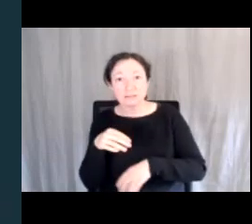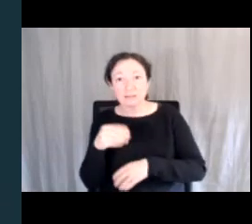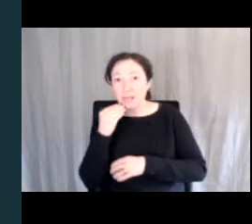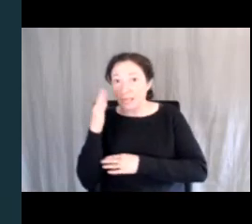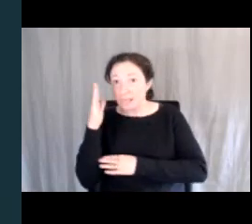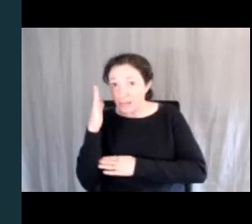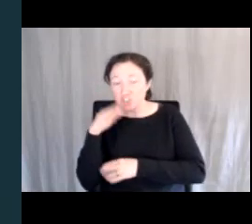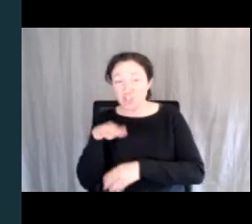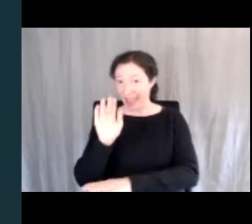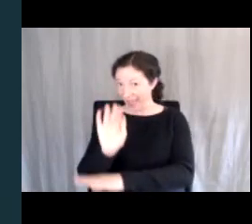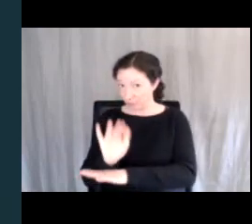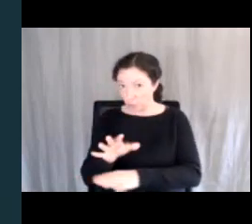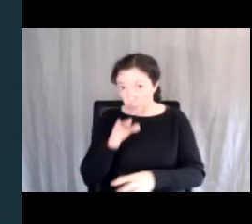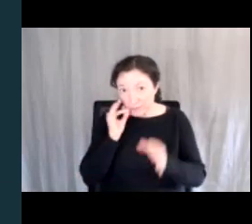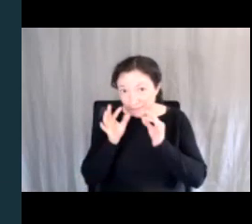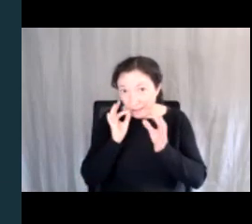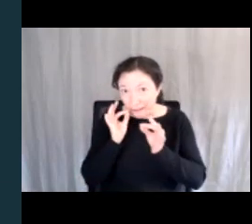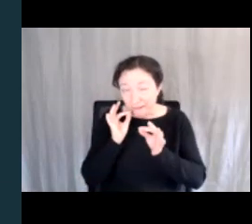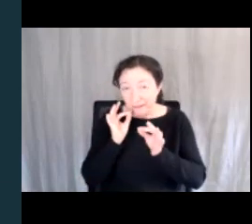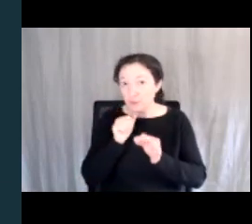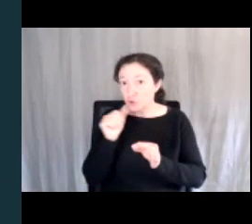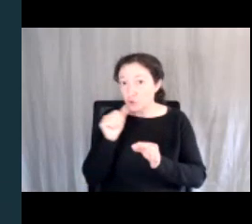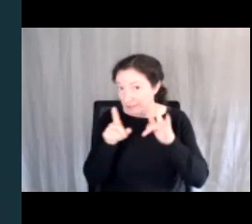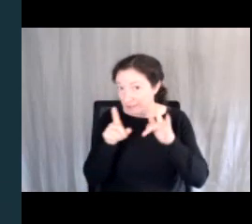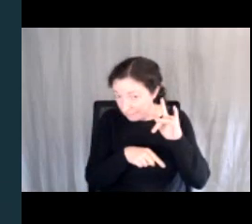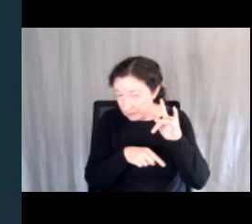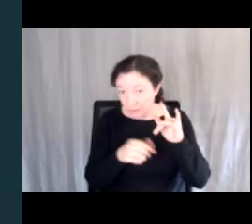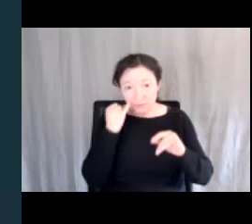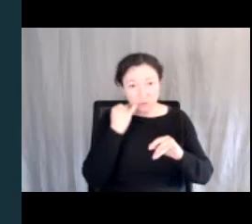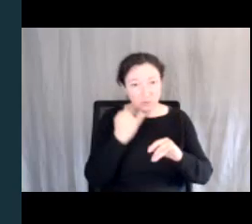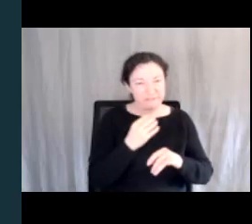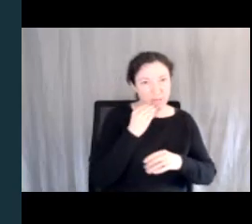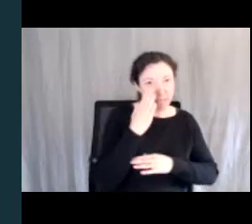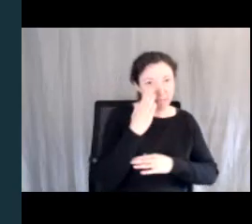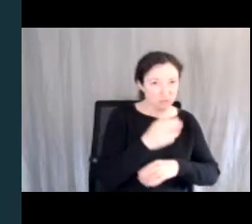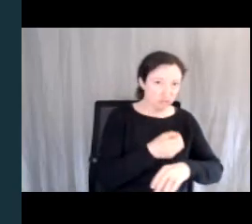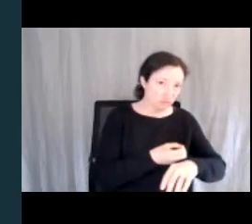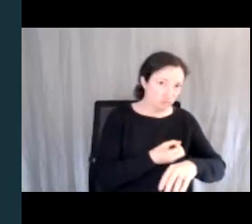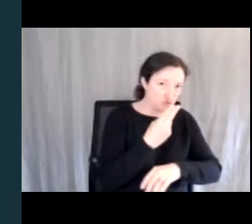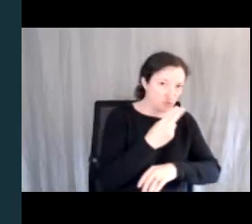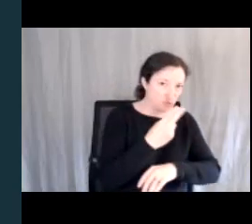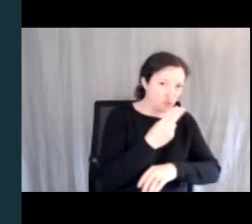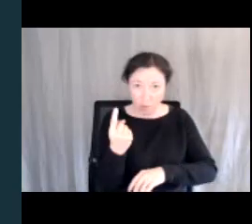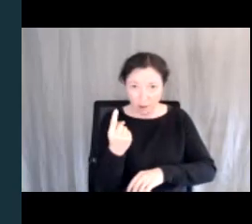So if you're working and you, you have lunch from 12 to one needs to be the biggest meal of the day, or at least the most nutrient dense meal.